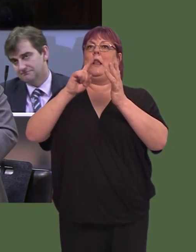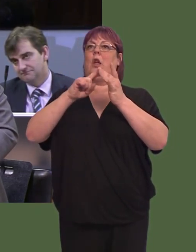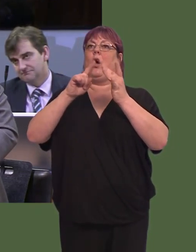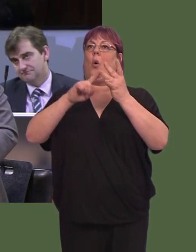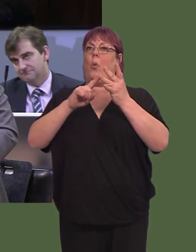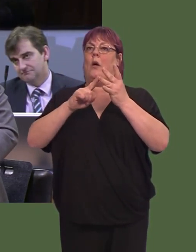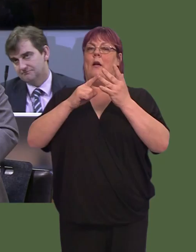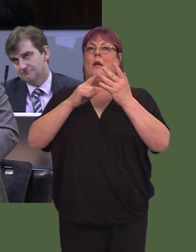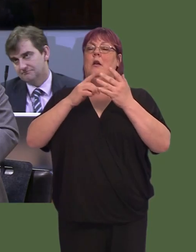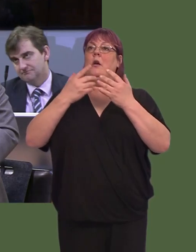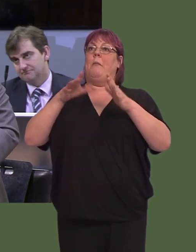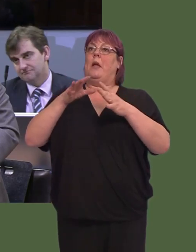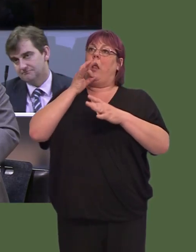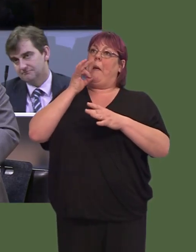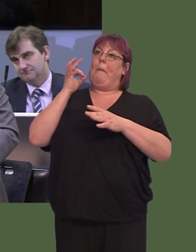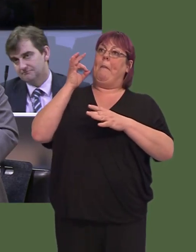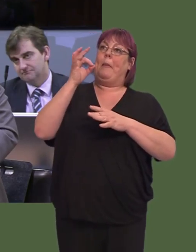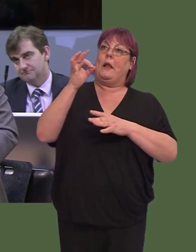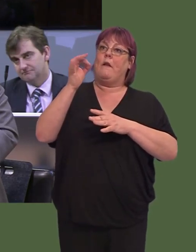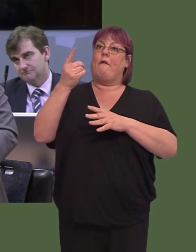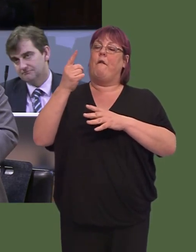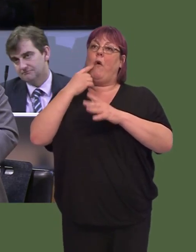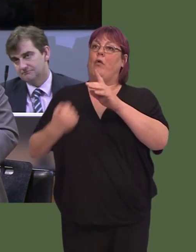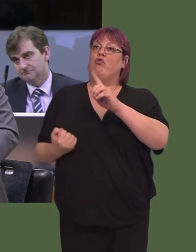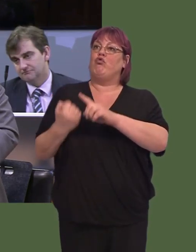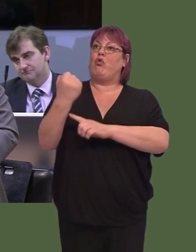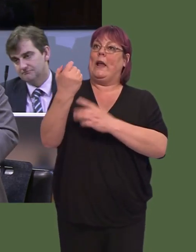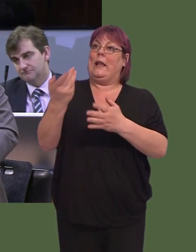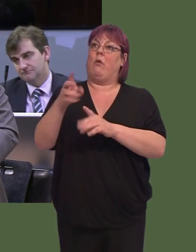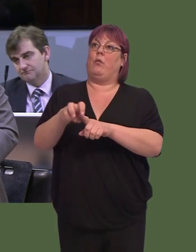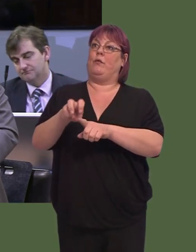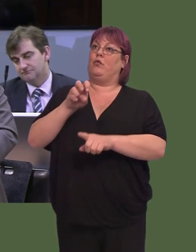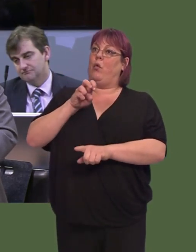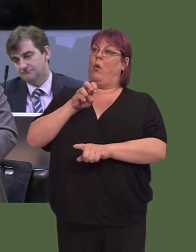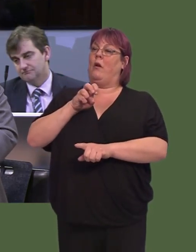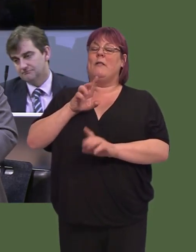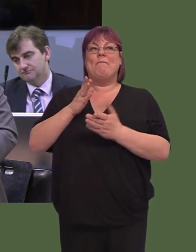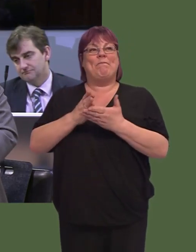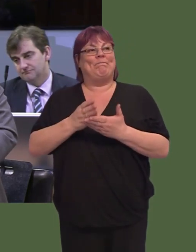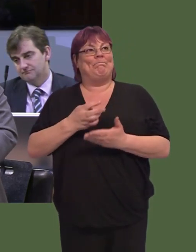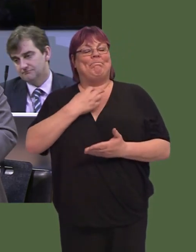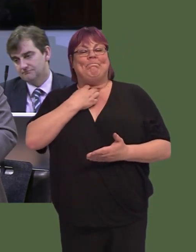negotiation and tender from the Welsh Government. A bitterly disappointing outcome, obviously.